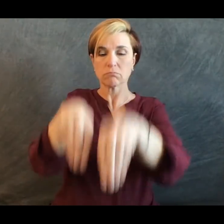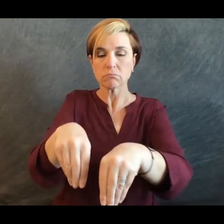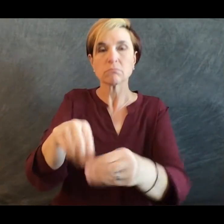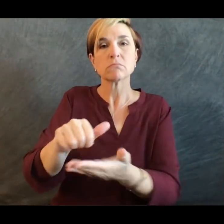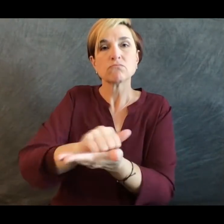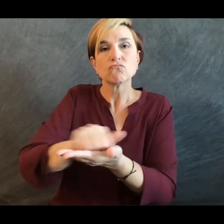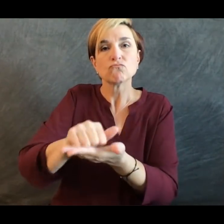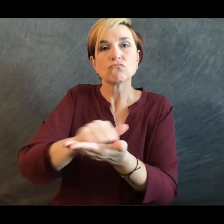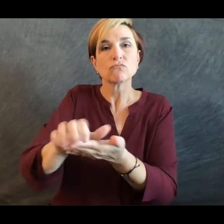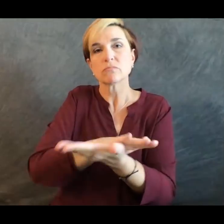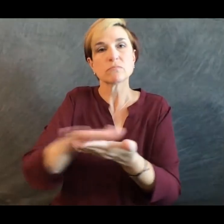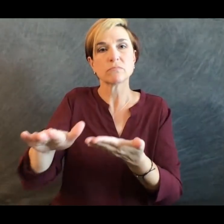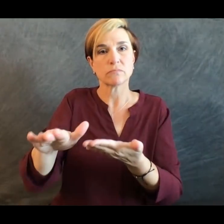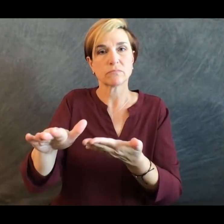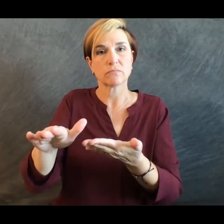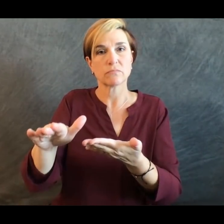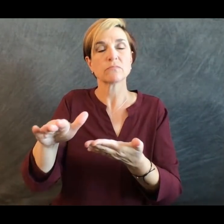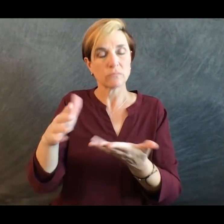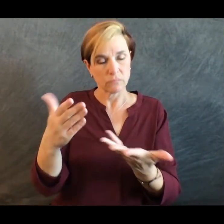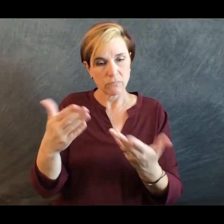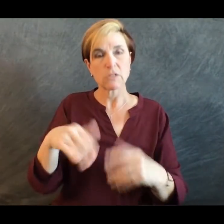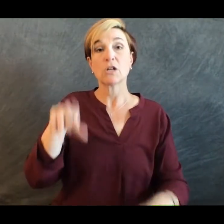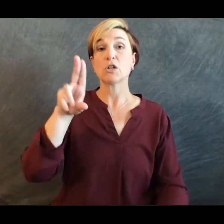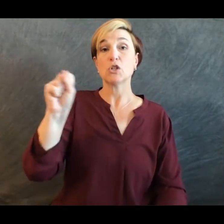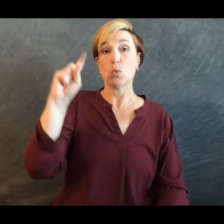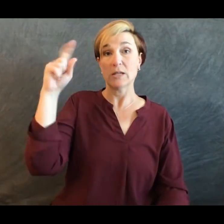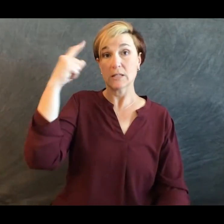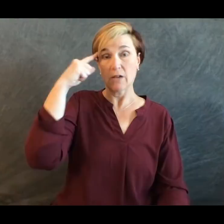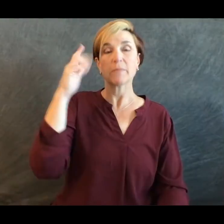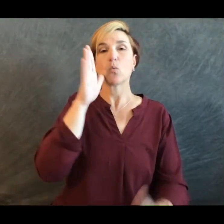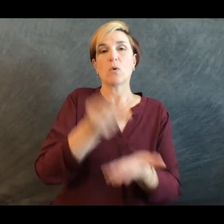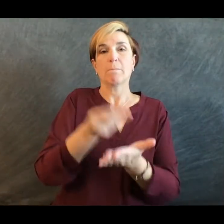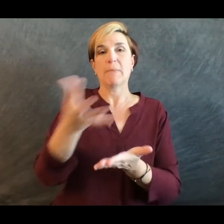purchasing on behalf of US government 60 sterilization machines as mentioned by